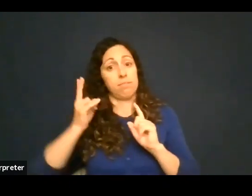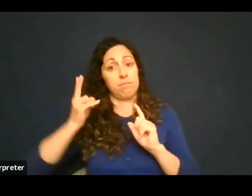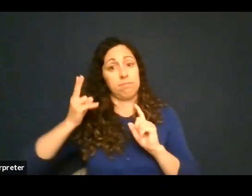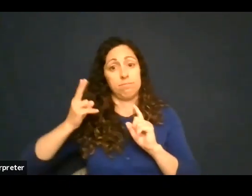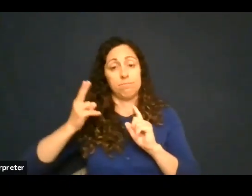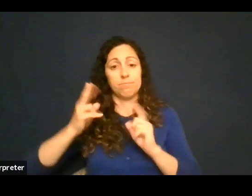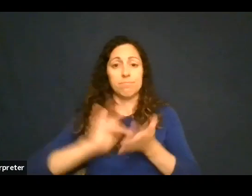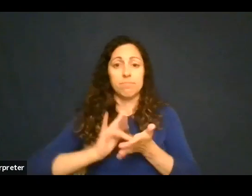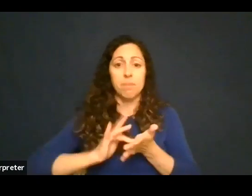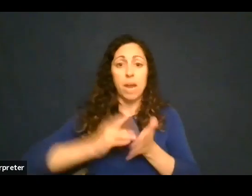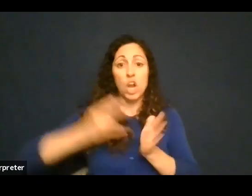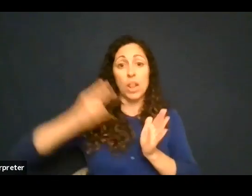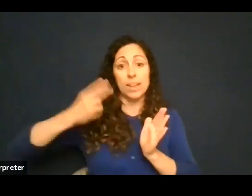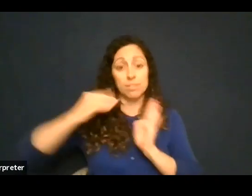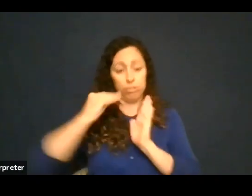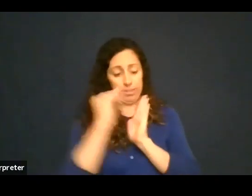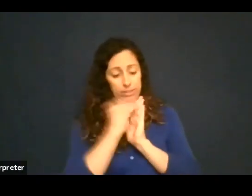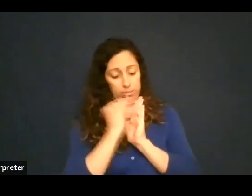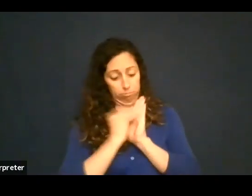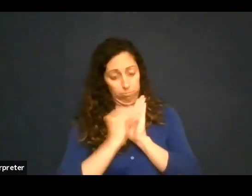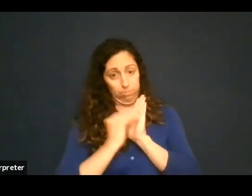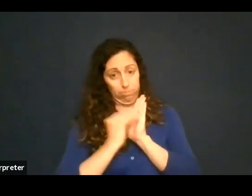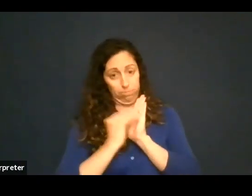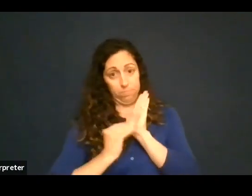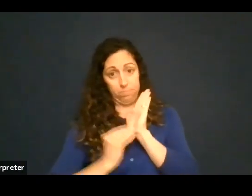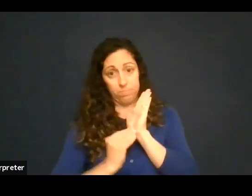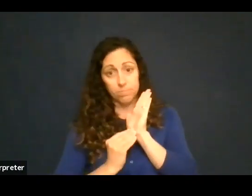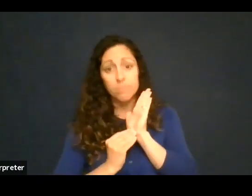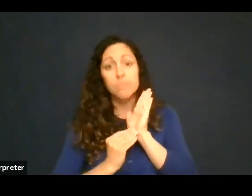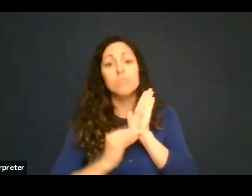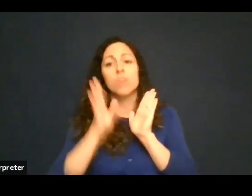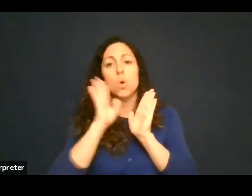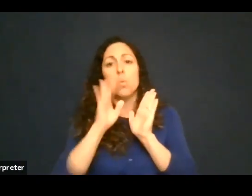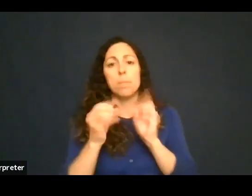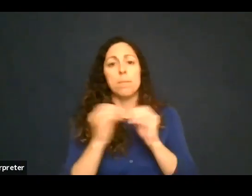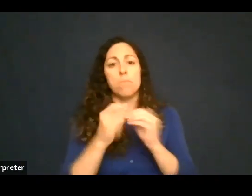So even just seeing your clinicians every year